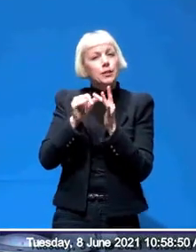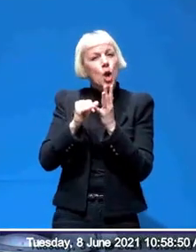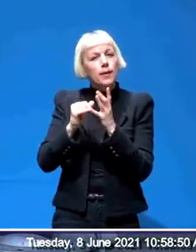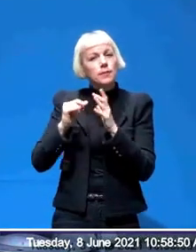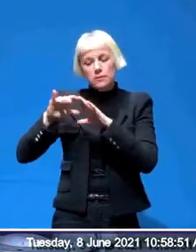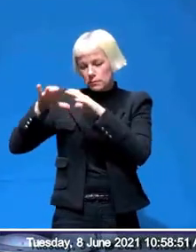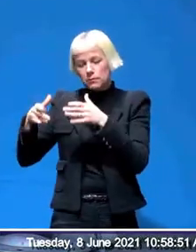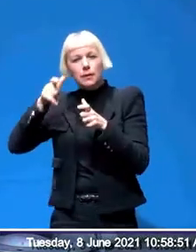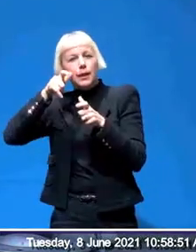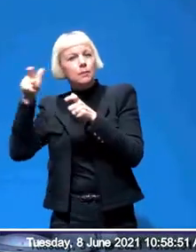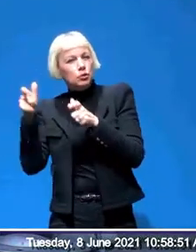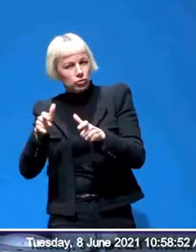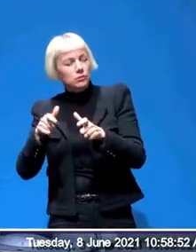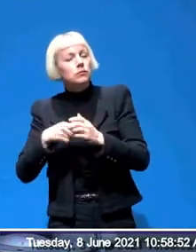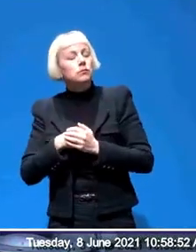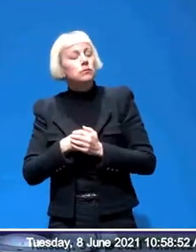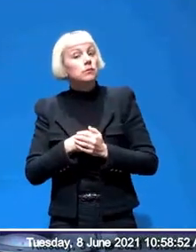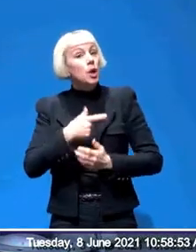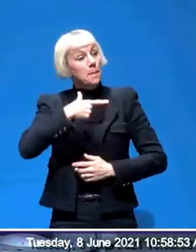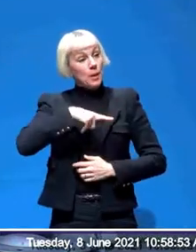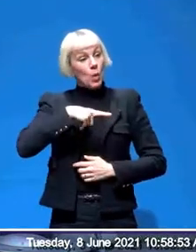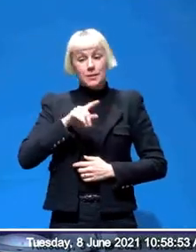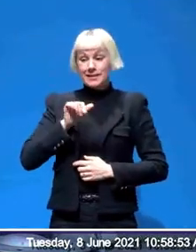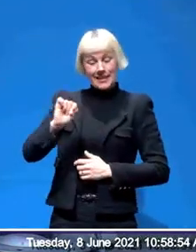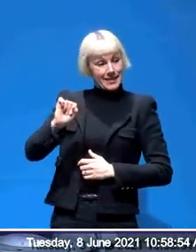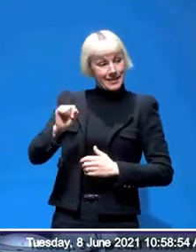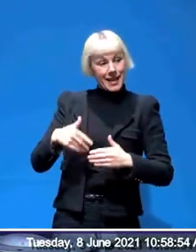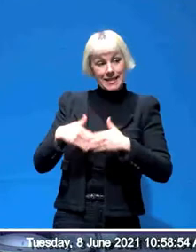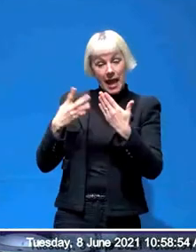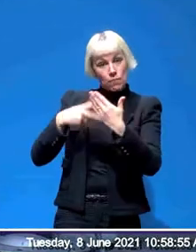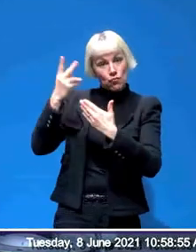for that is that, with respect to Daniel's day programs, that that